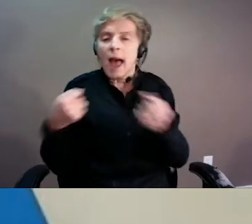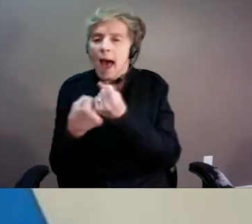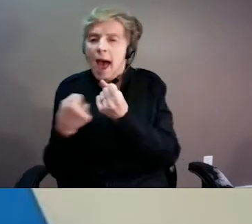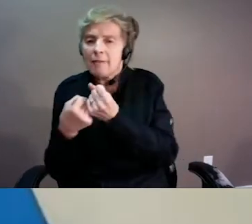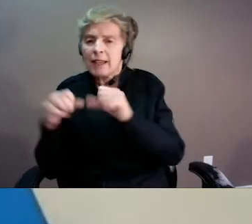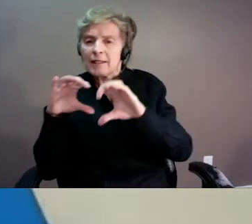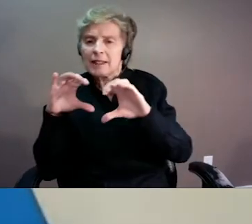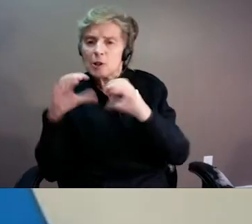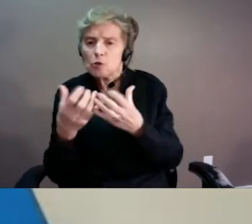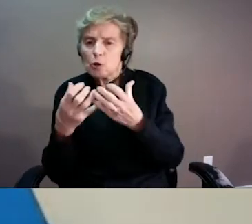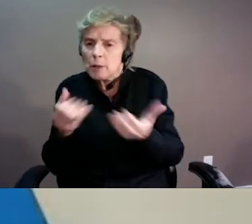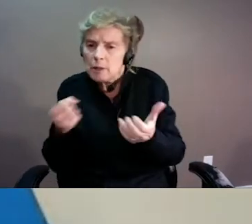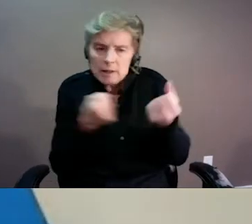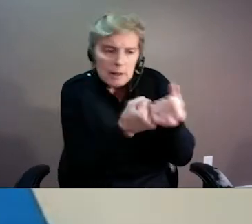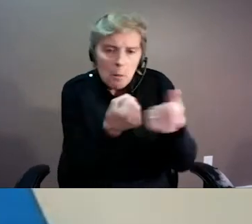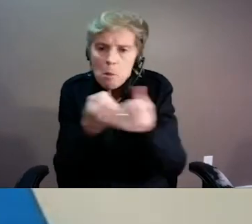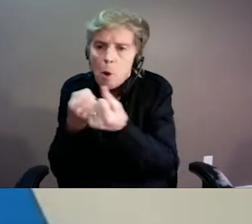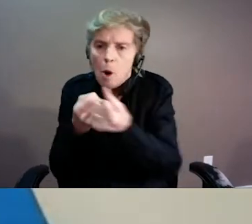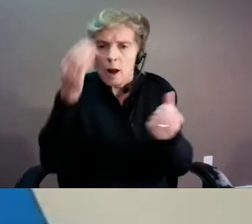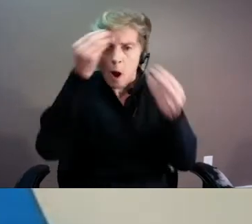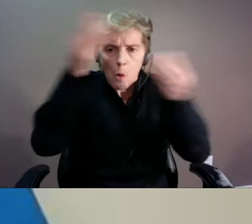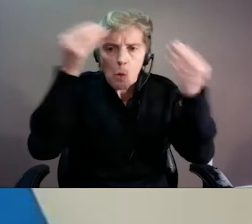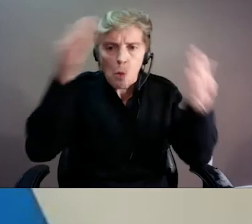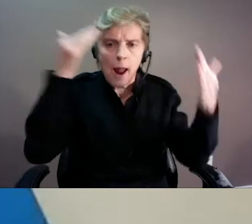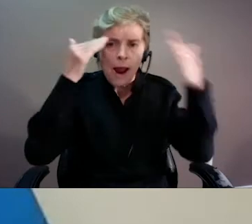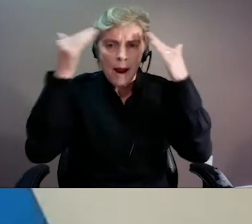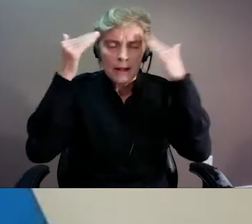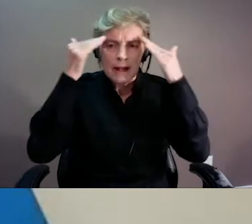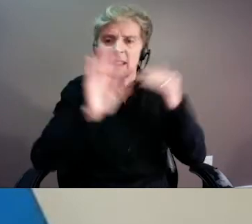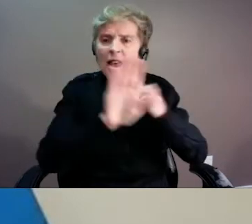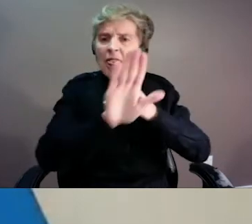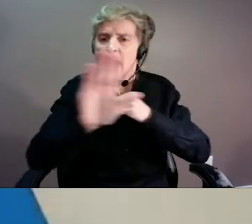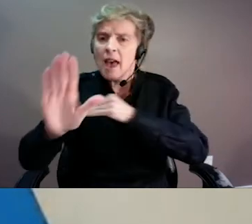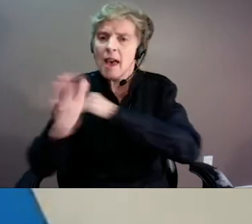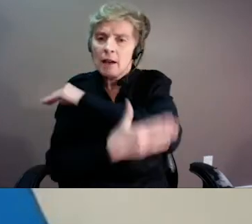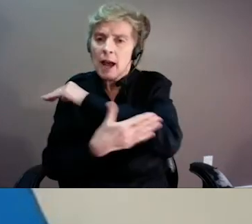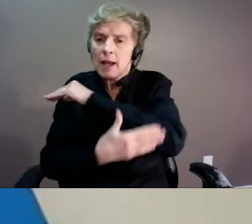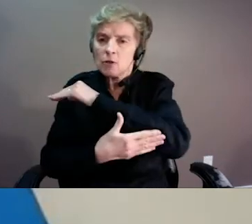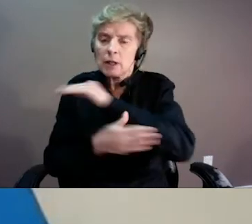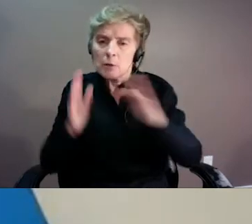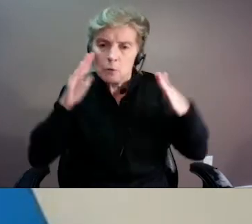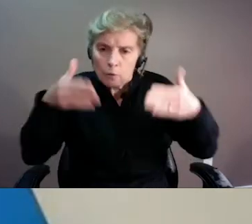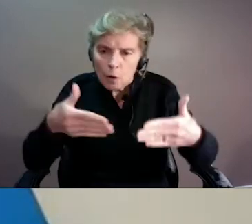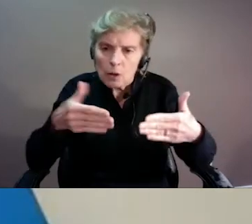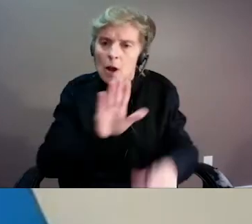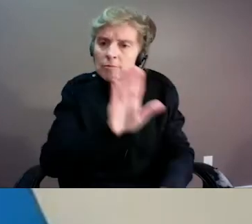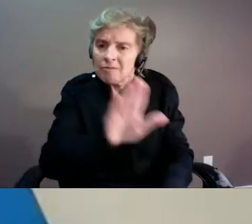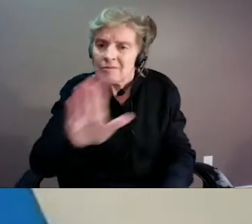awareness in their countries on disability issues. And I certainly believe as a citizen